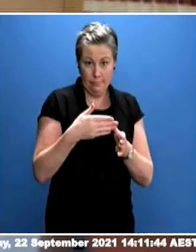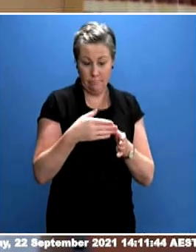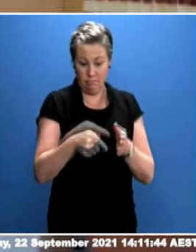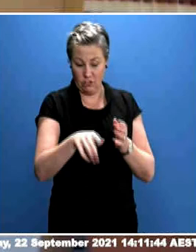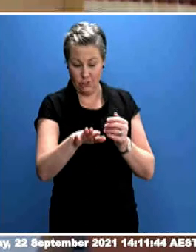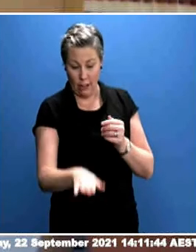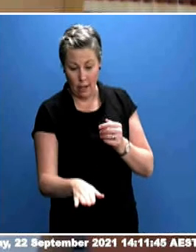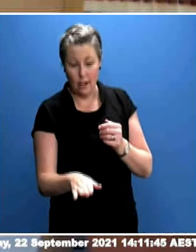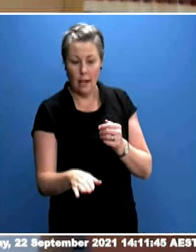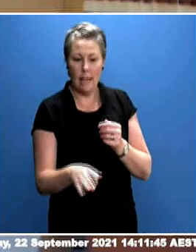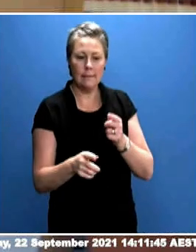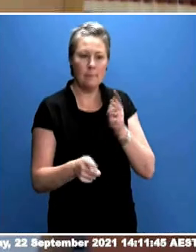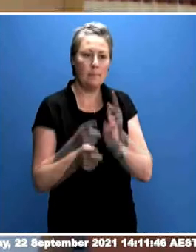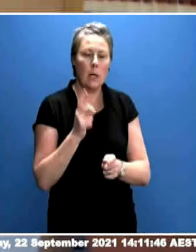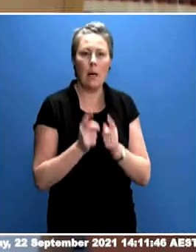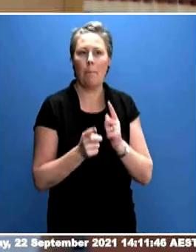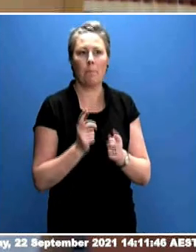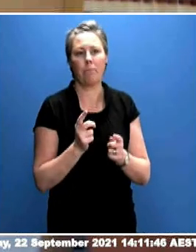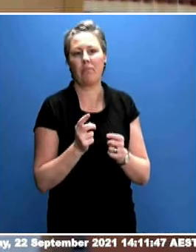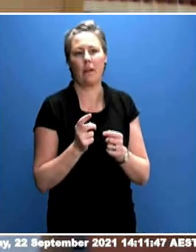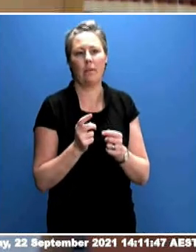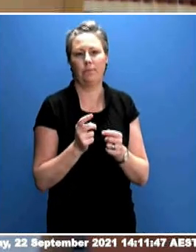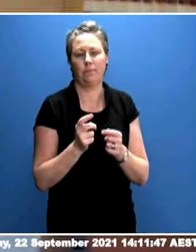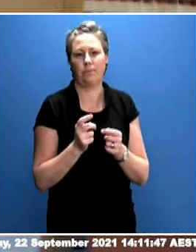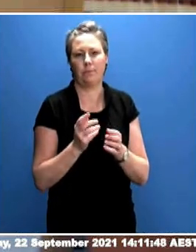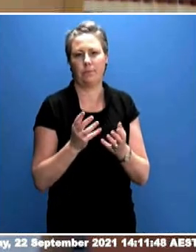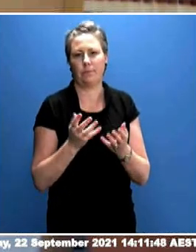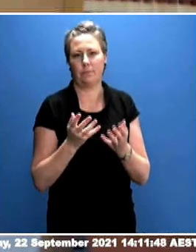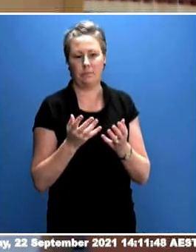significant other, so they are people who the child may know who are